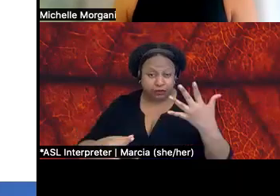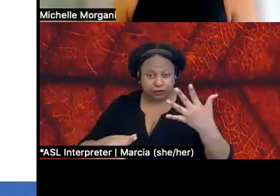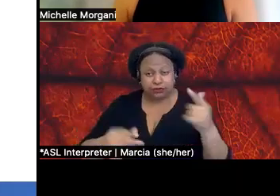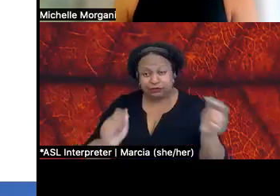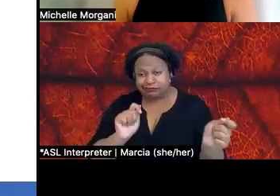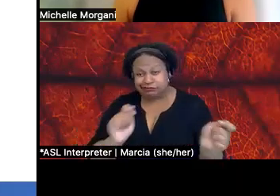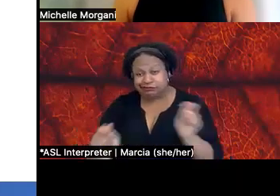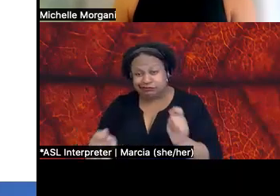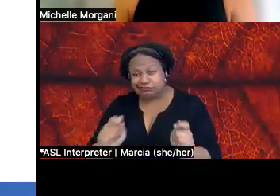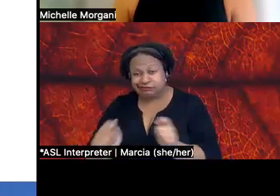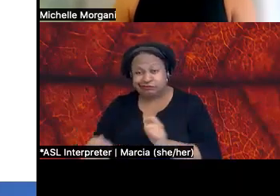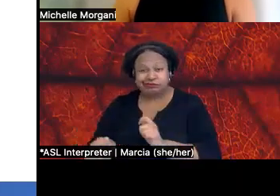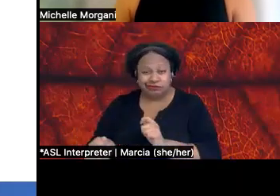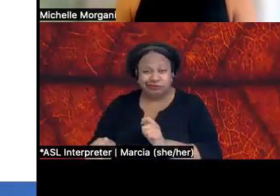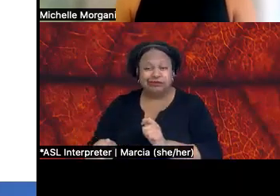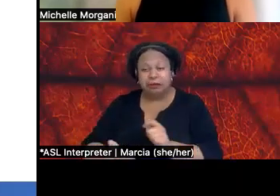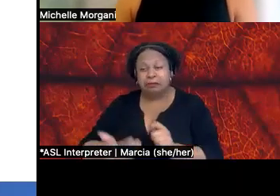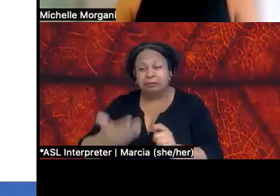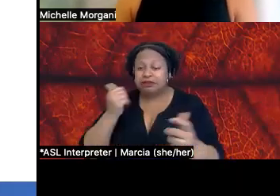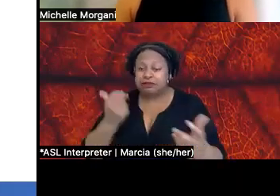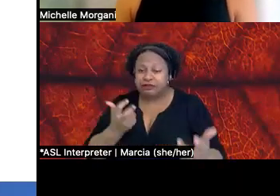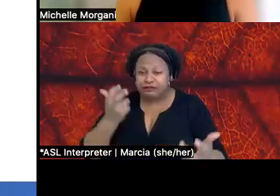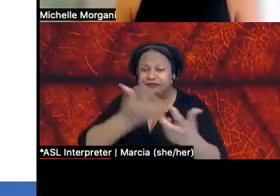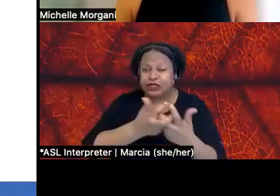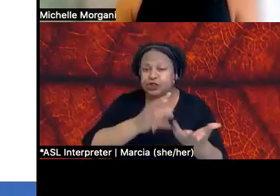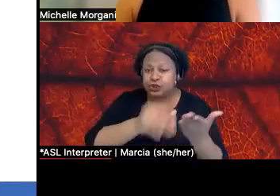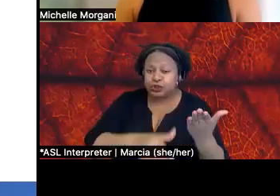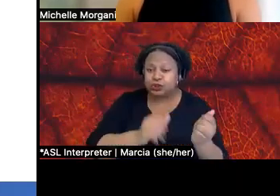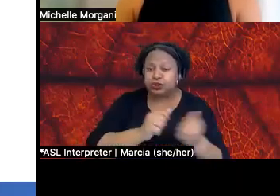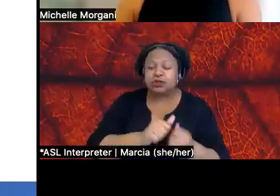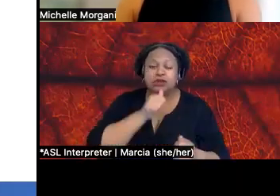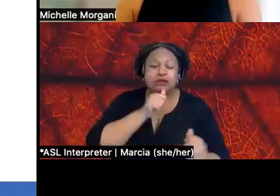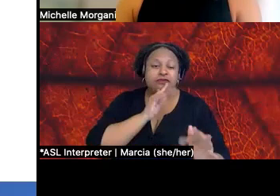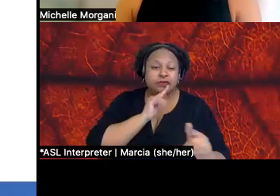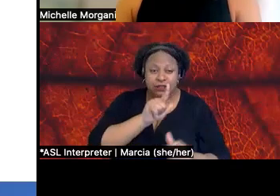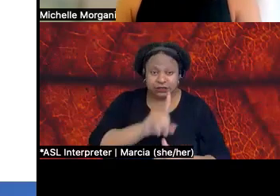so that it works better with students with nonverbal learning disabilities. Next slide please.